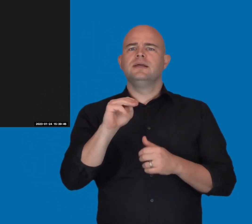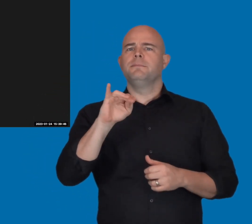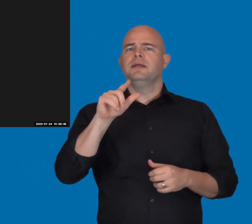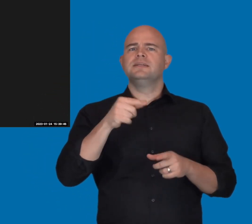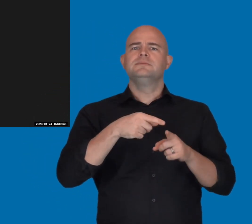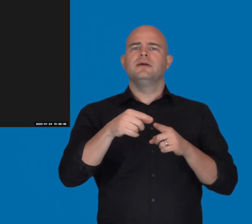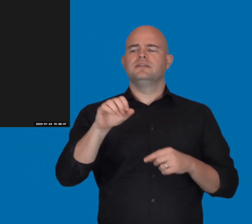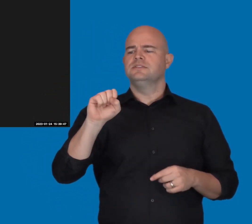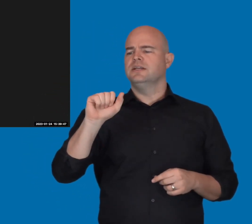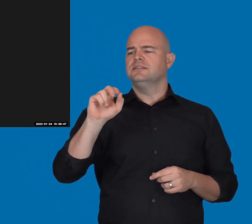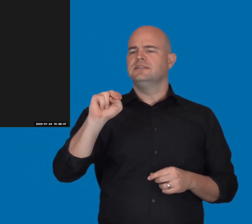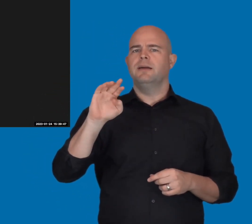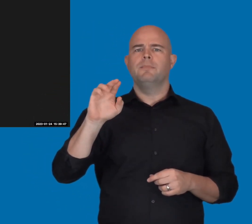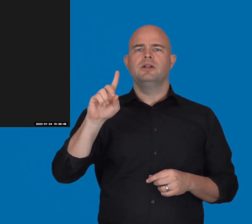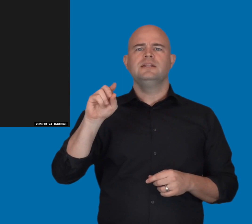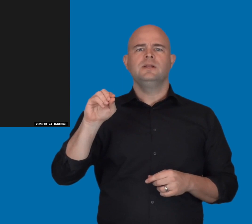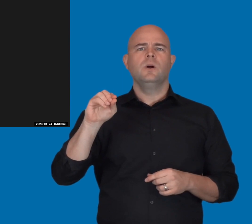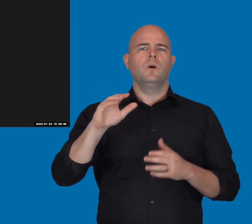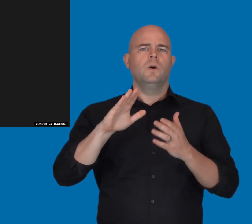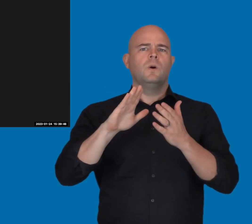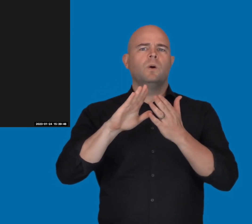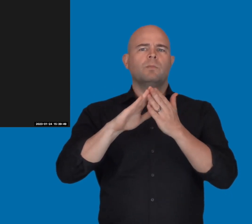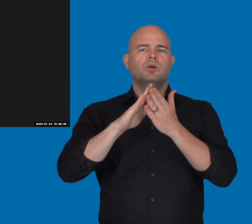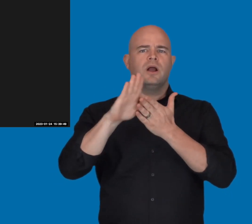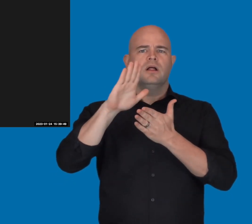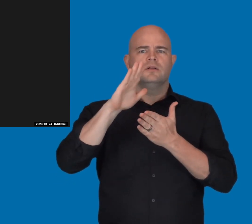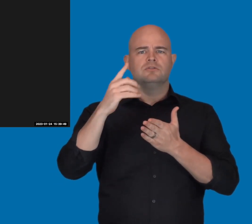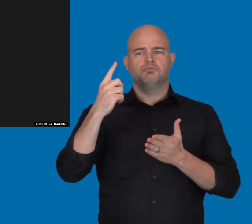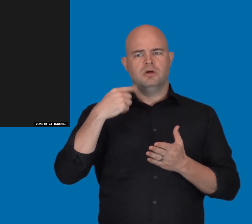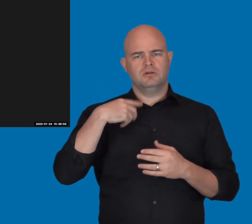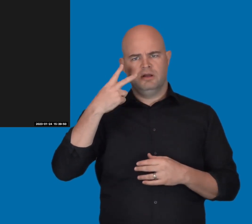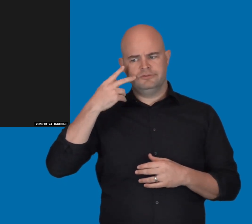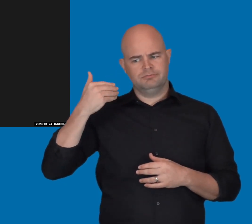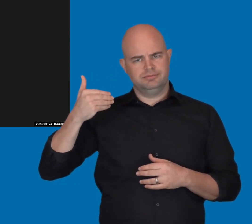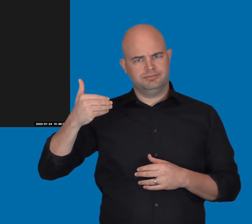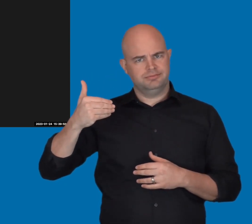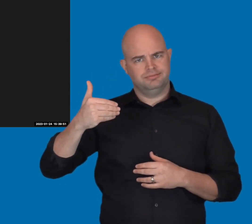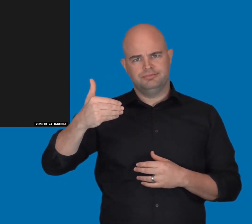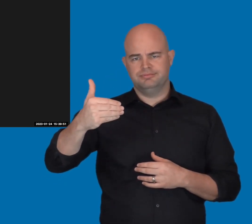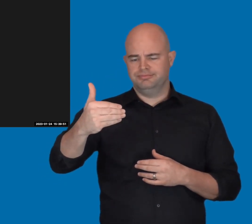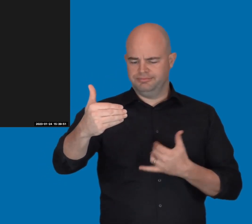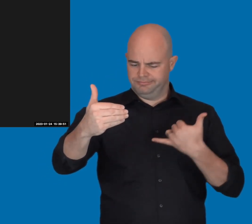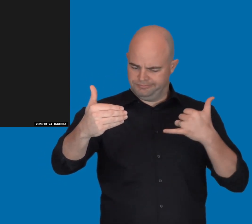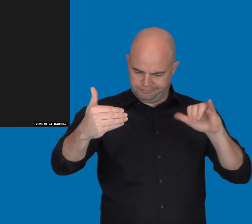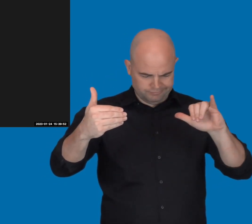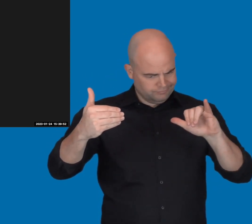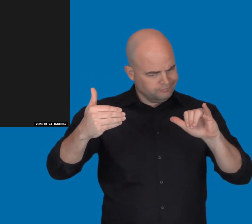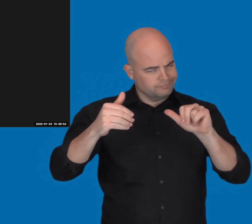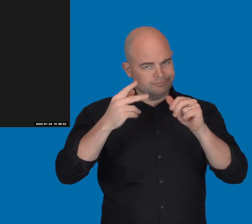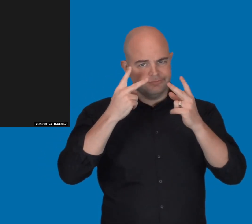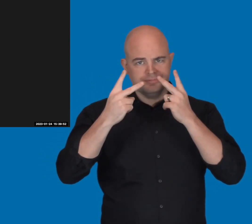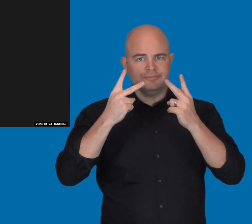and touch those classes, get them really checked thoroughly to make sure that they are ready to become part